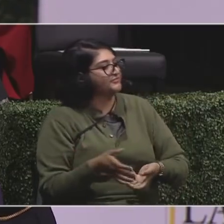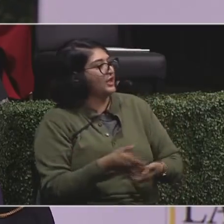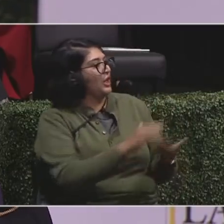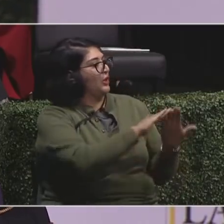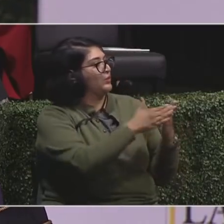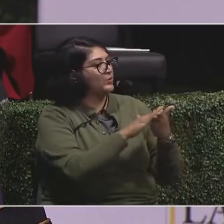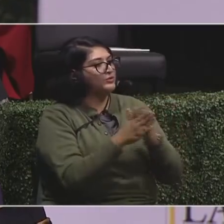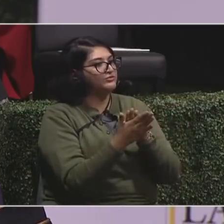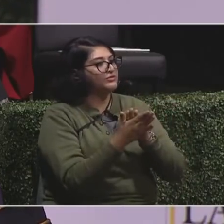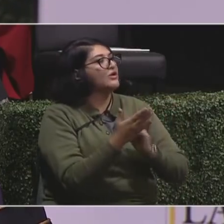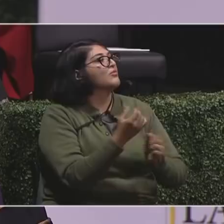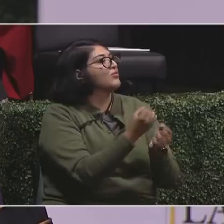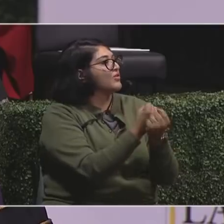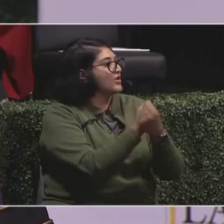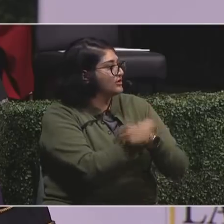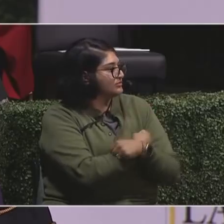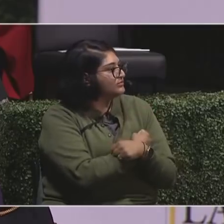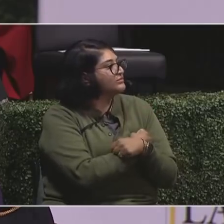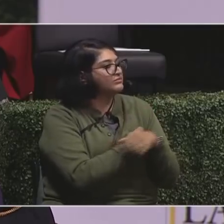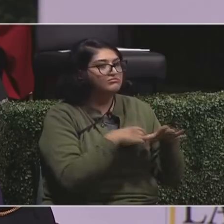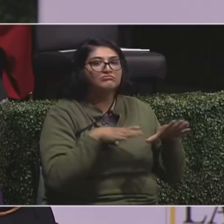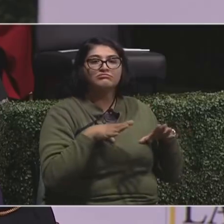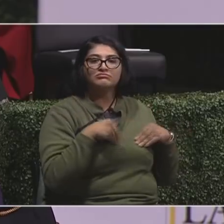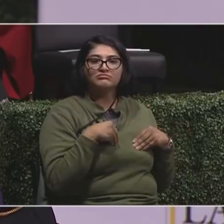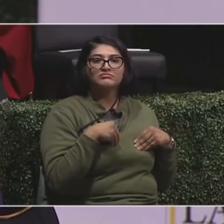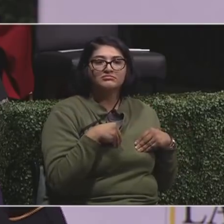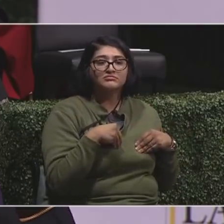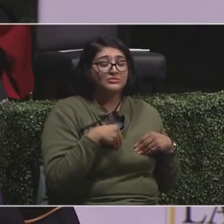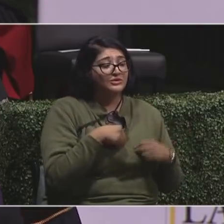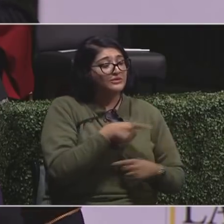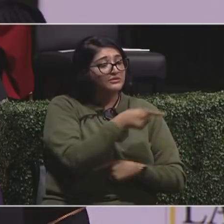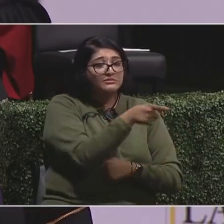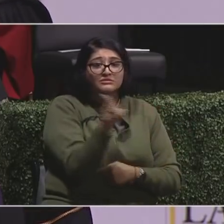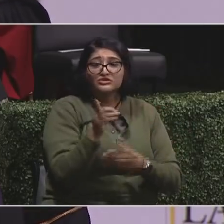FACULTY WHO TAUGHT AND MENTORED YOU AND HELPED YOU BECOME THE ACCOMPLISHED